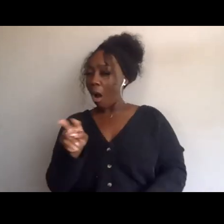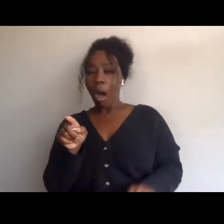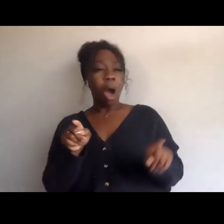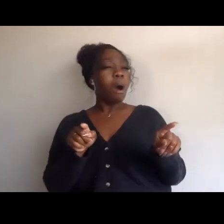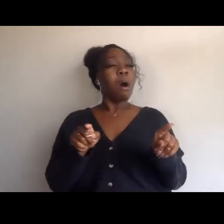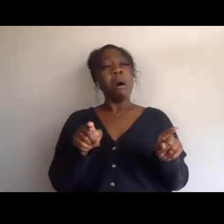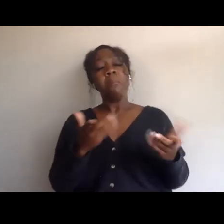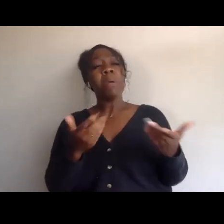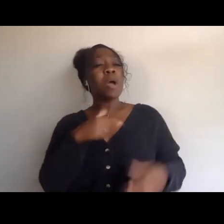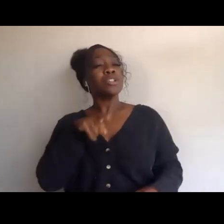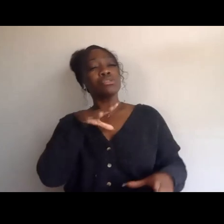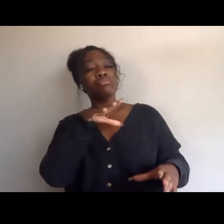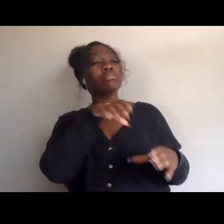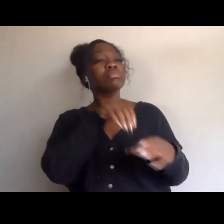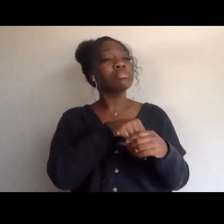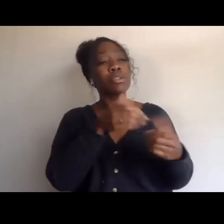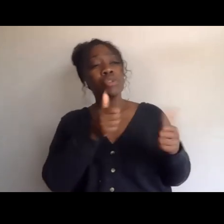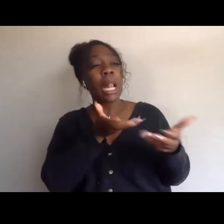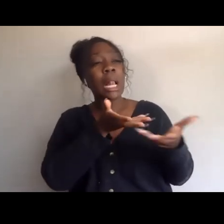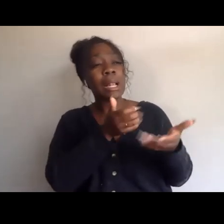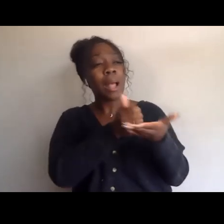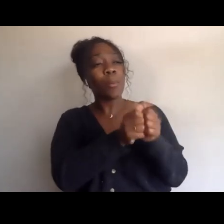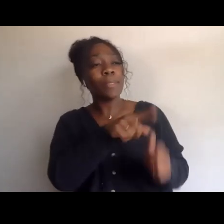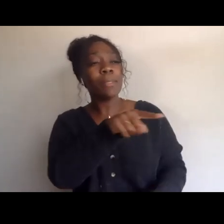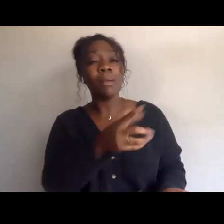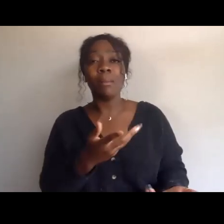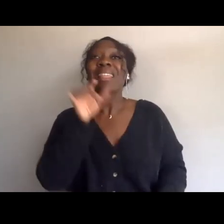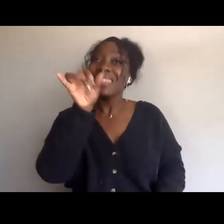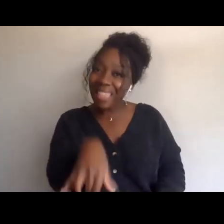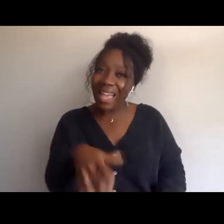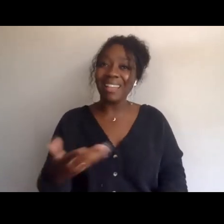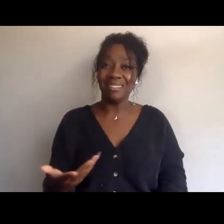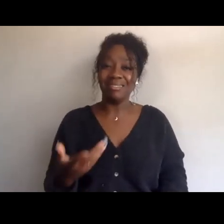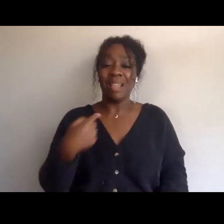and see if I can help with that, so that's what we wanna encourage all of us